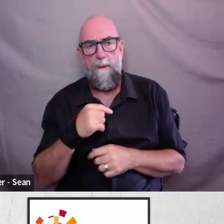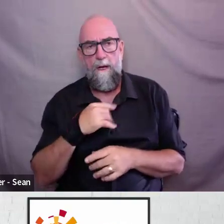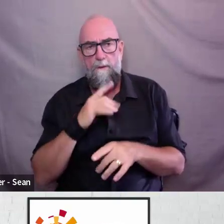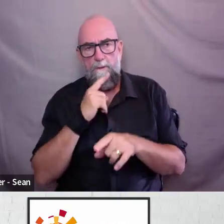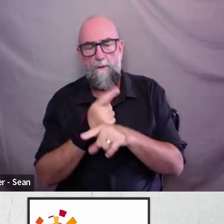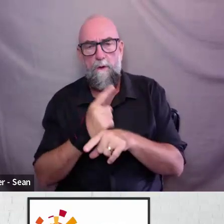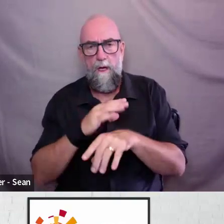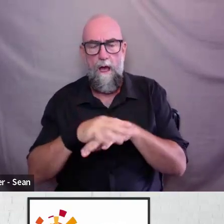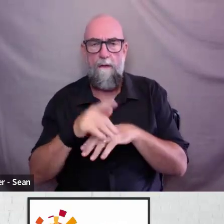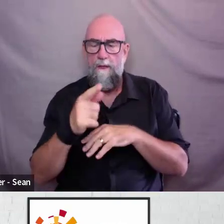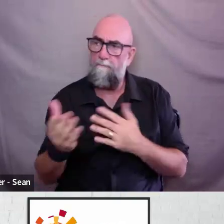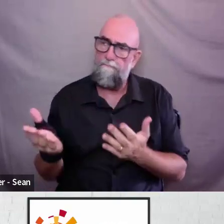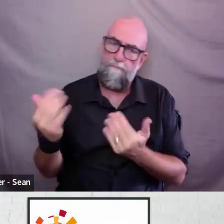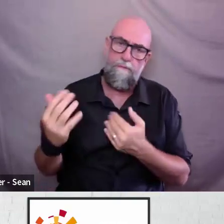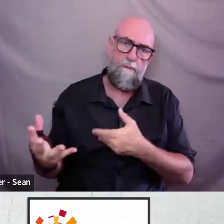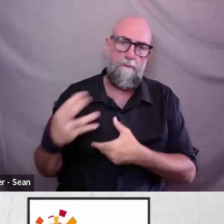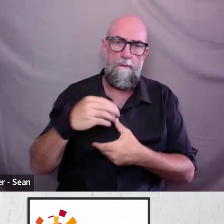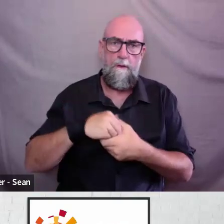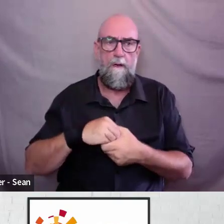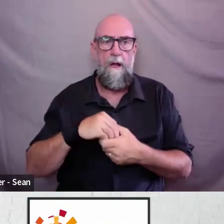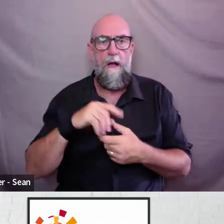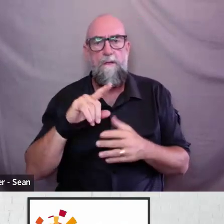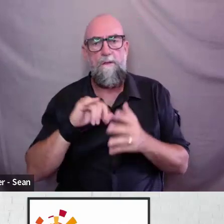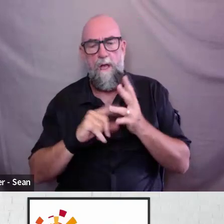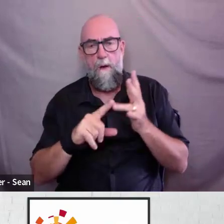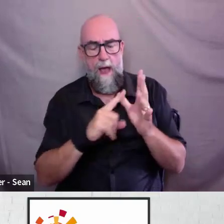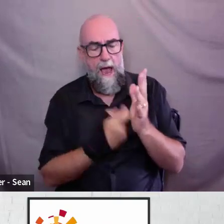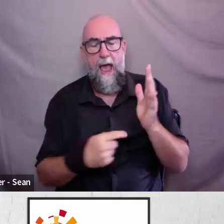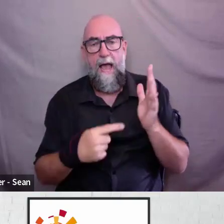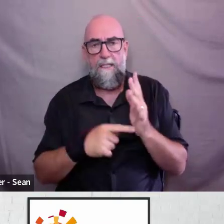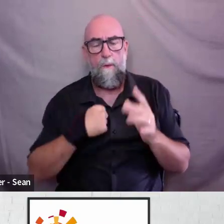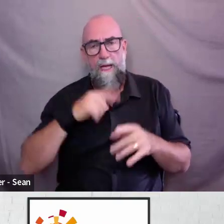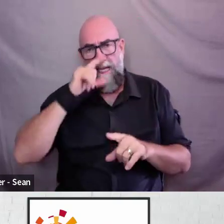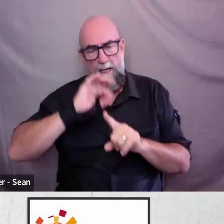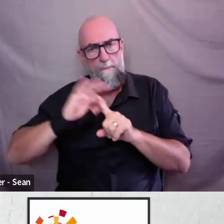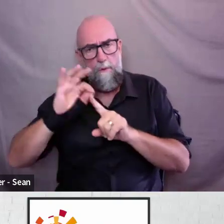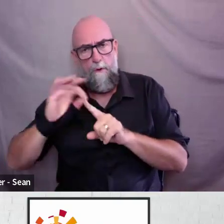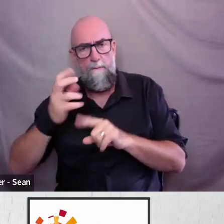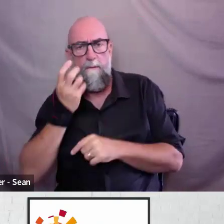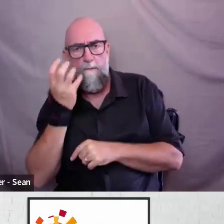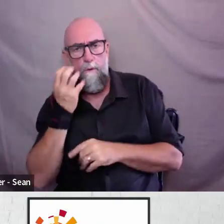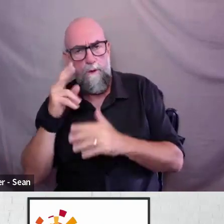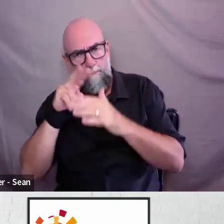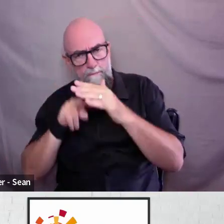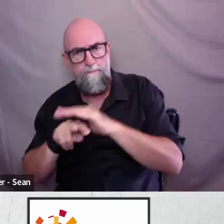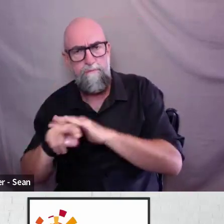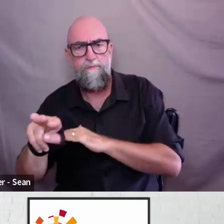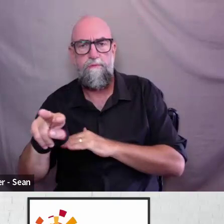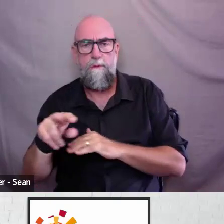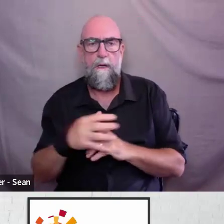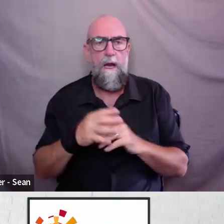push, in a place space, if we can give ourselves permission to be in a place where we are able